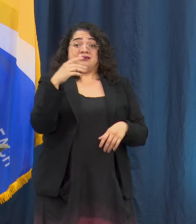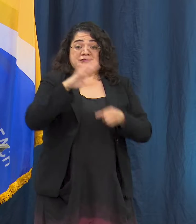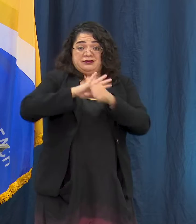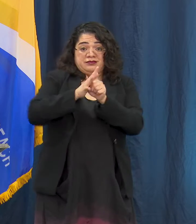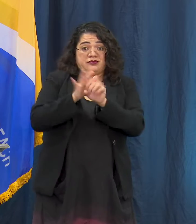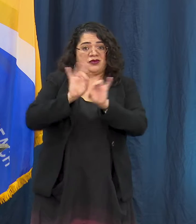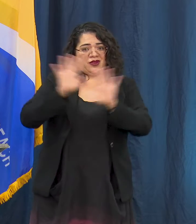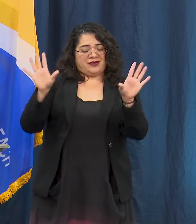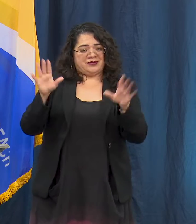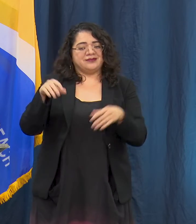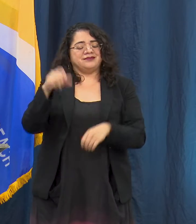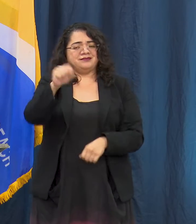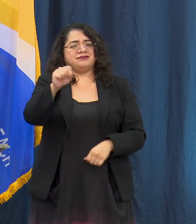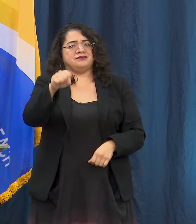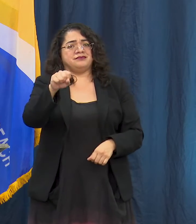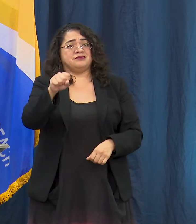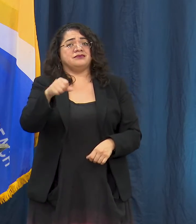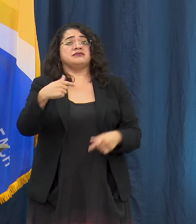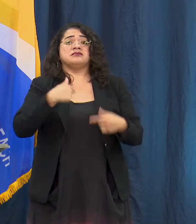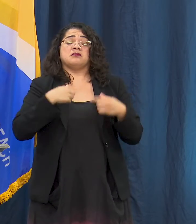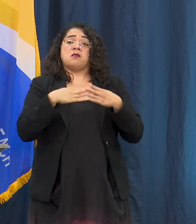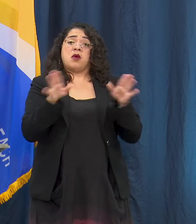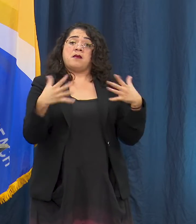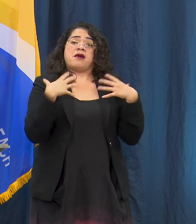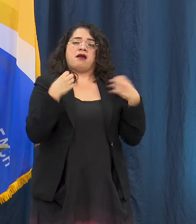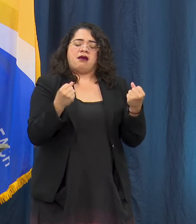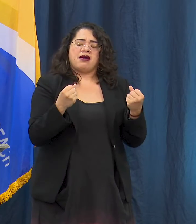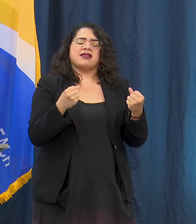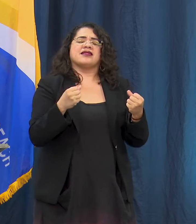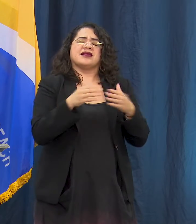know as a public health leader, I am sitting there standing and cheering